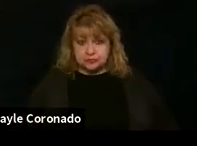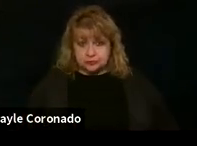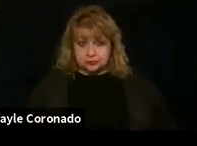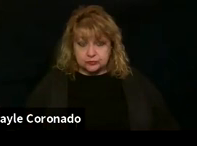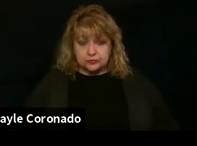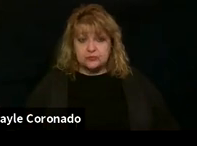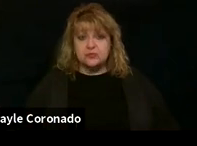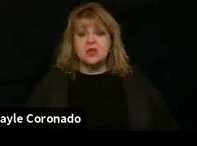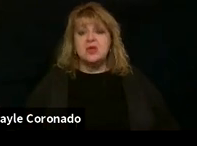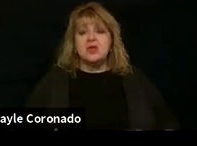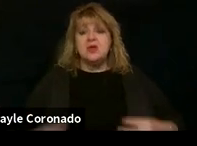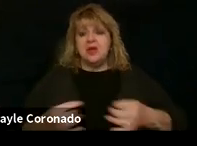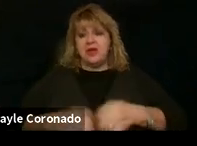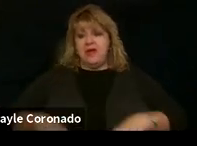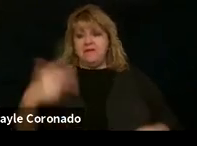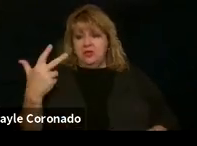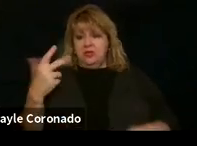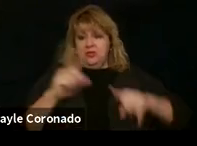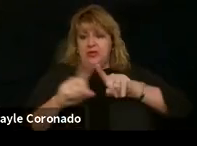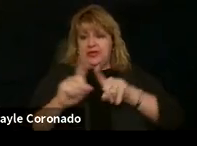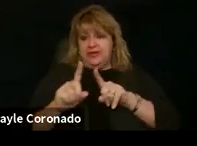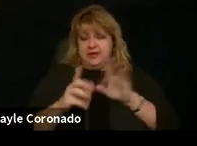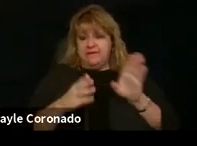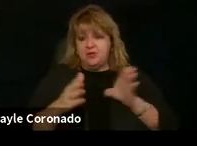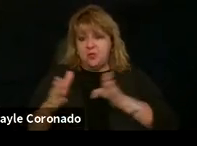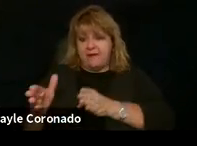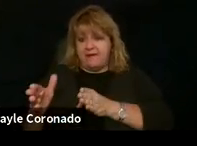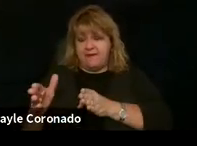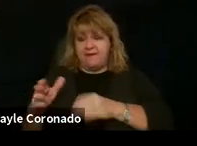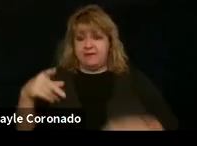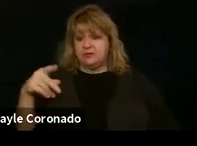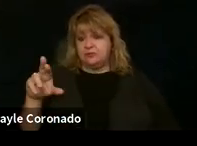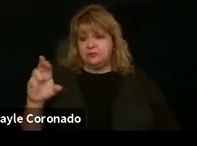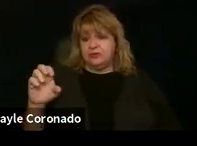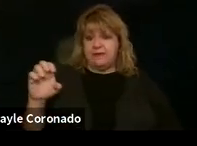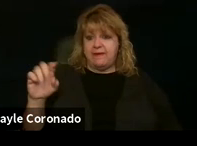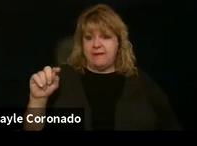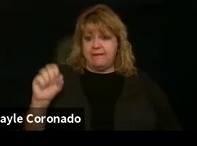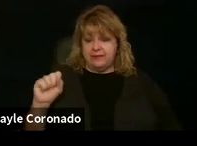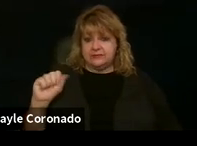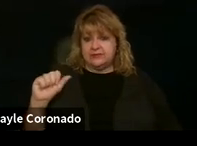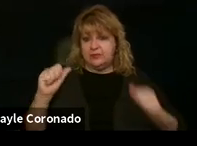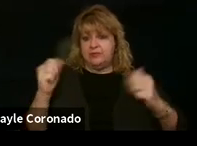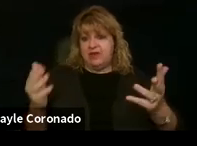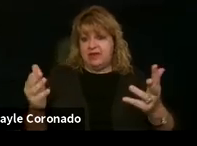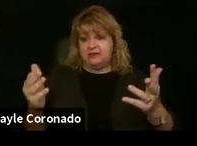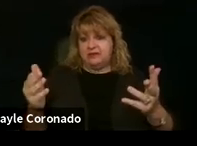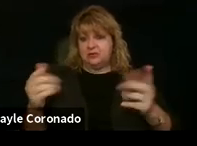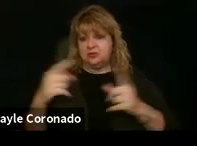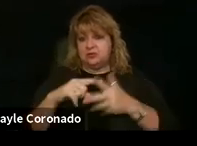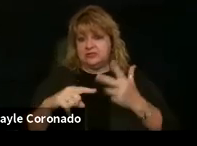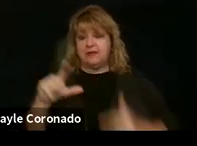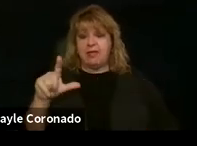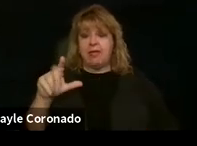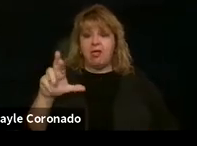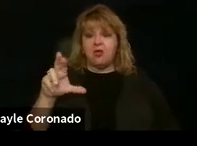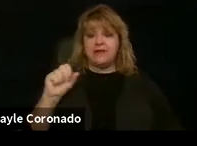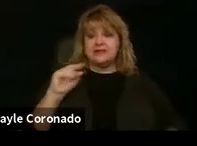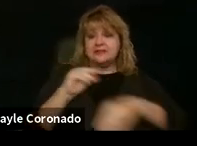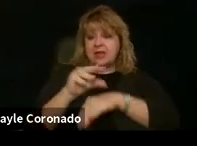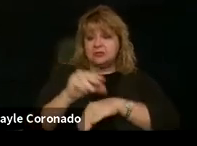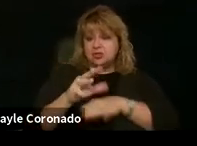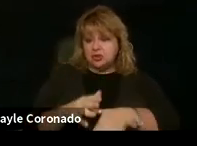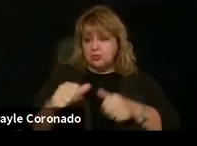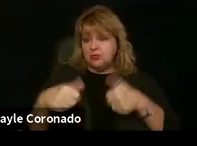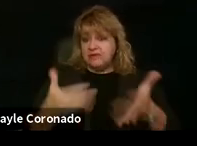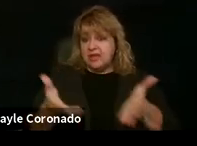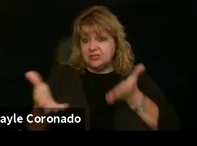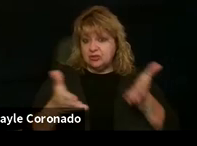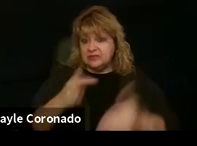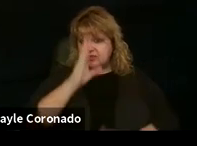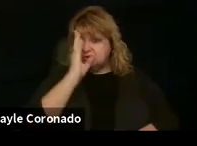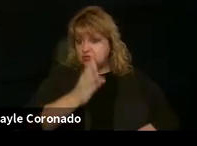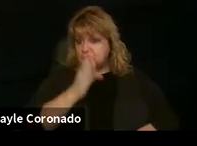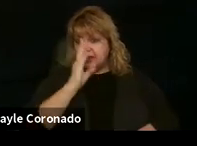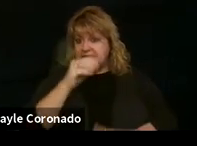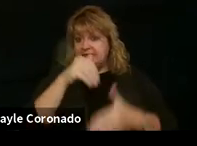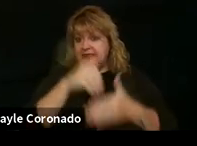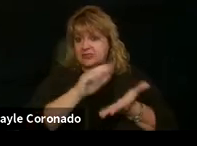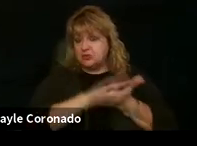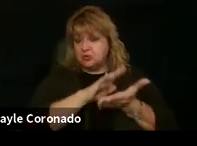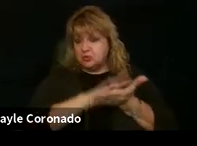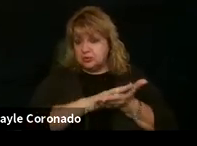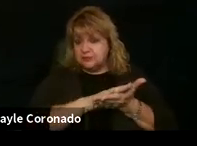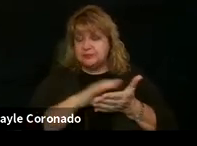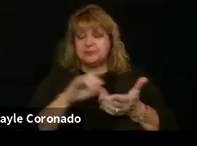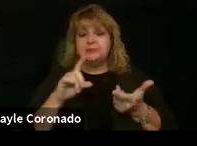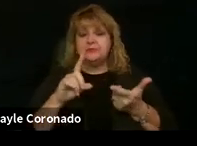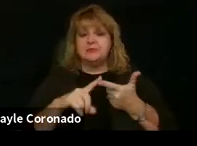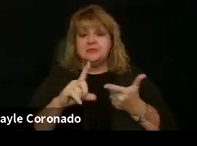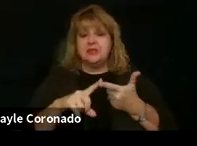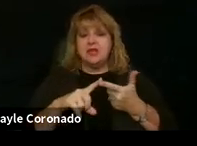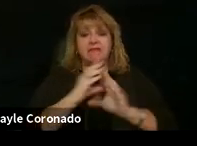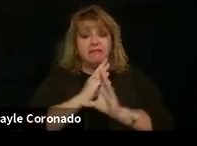Okay, so there are three ways in which Prius can be provided to students with disabilities. The IRS counselor can provide that can provide the services directly in schools, or virtually.